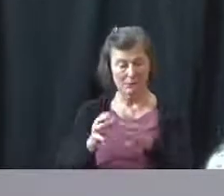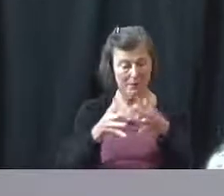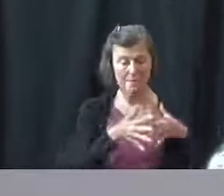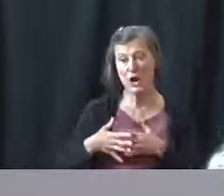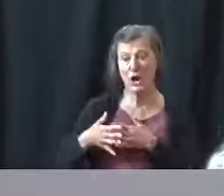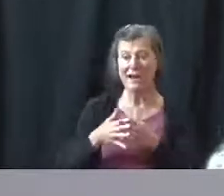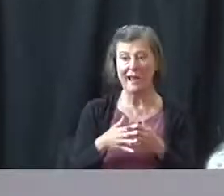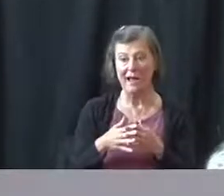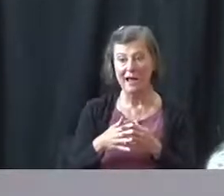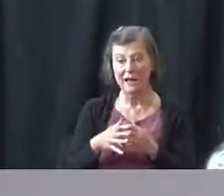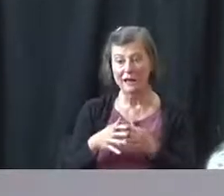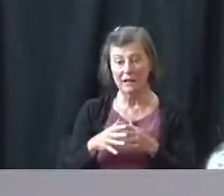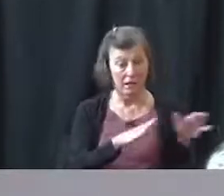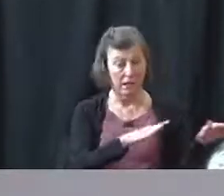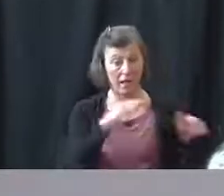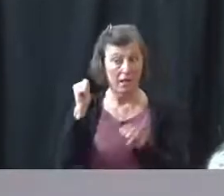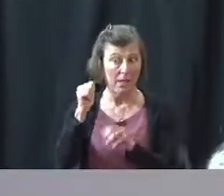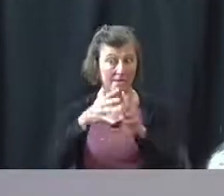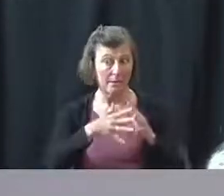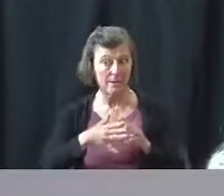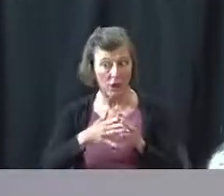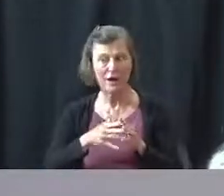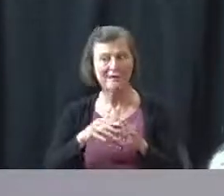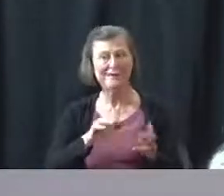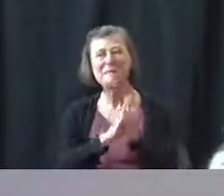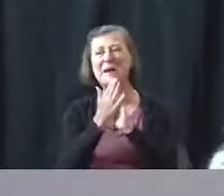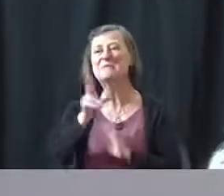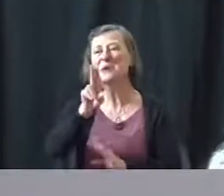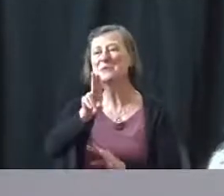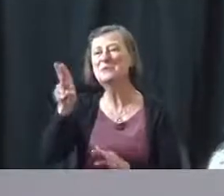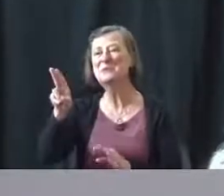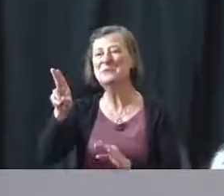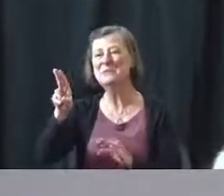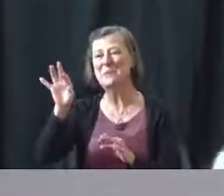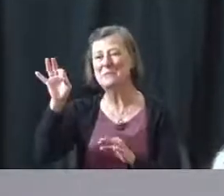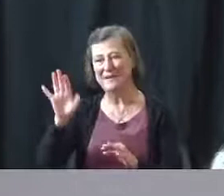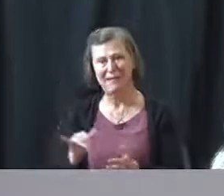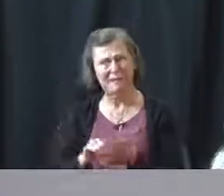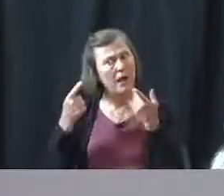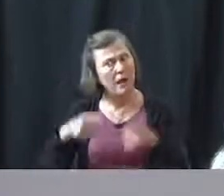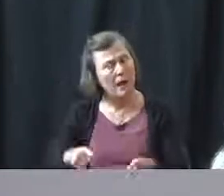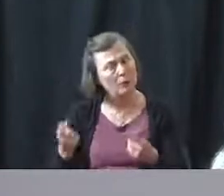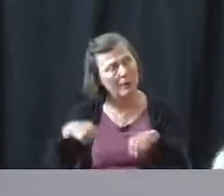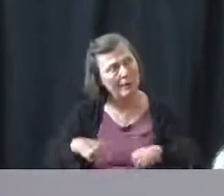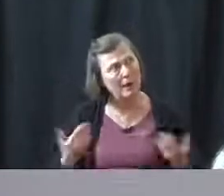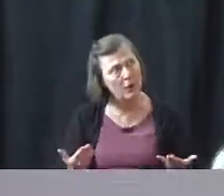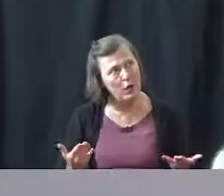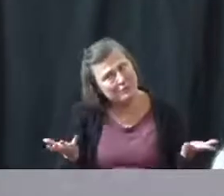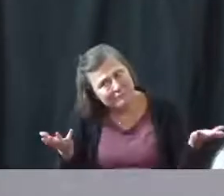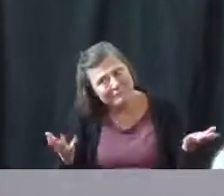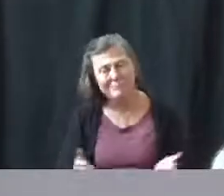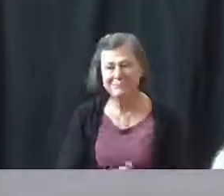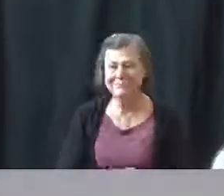And when he left America, he was a Unitarian minister. That's what happens when you come here sometimes.